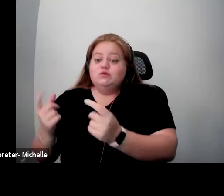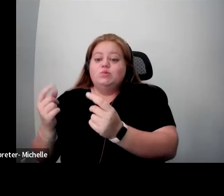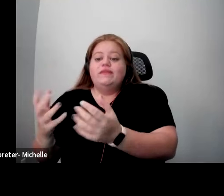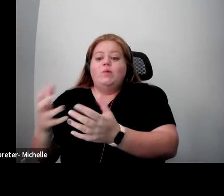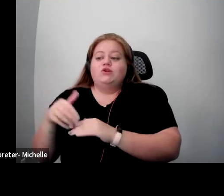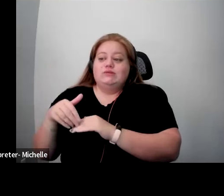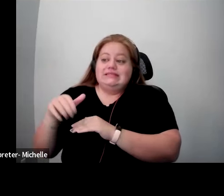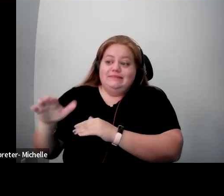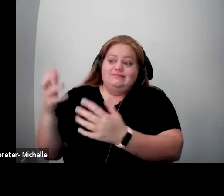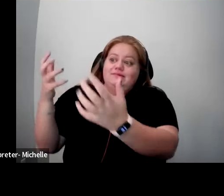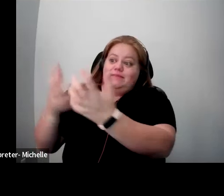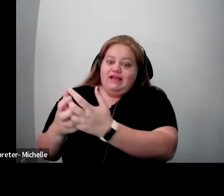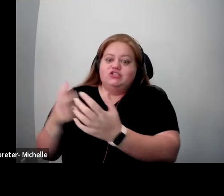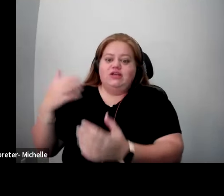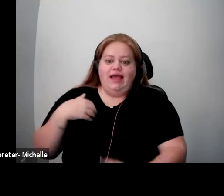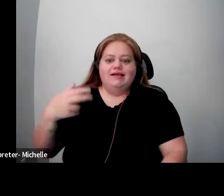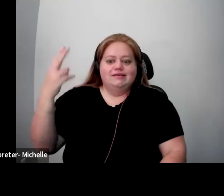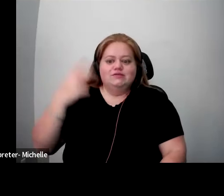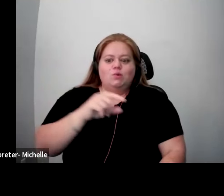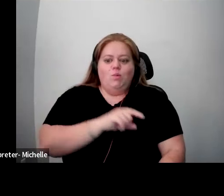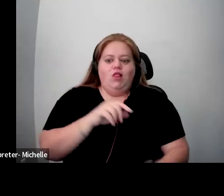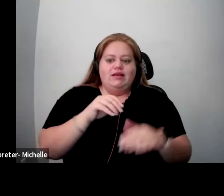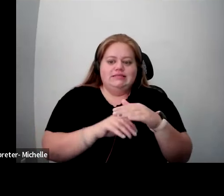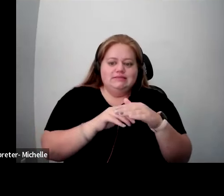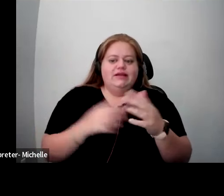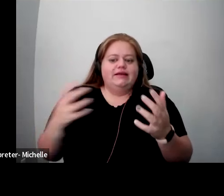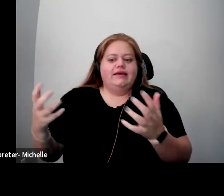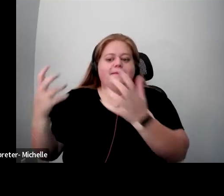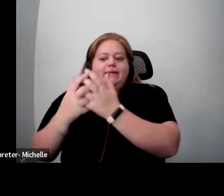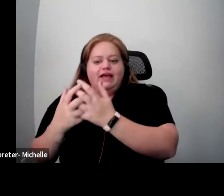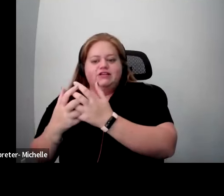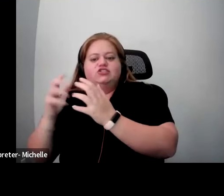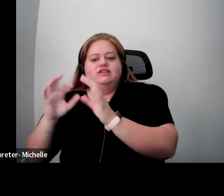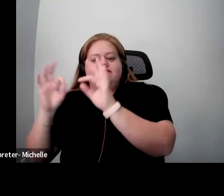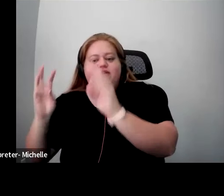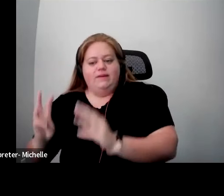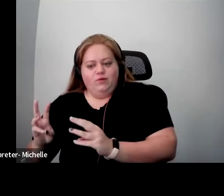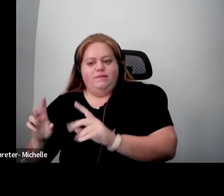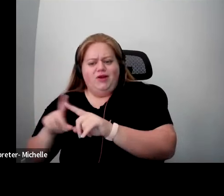with high-quality accessibility, and that you can work within their framework.